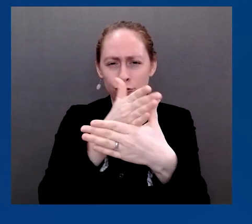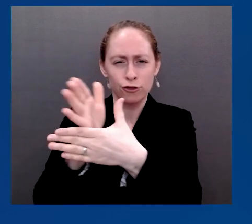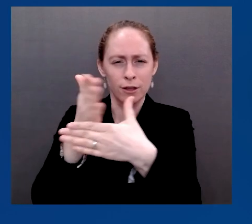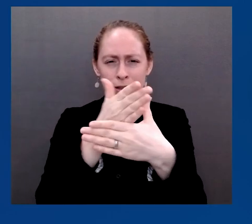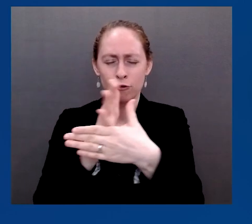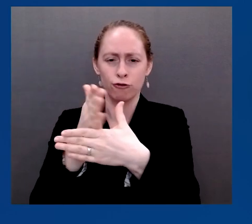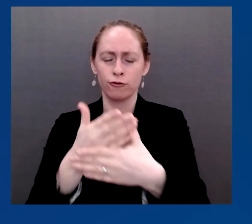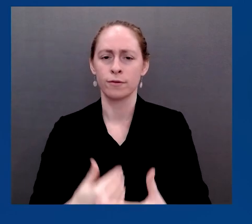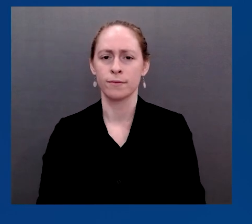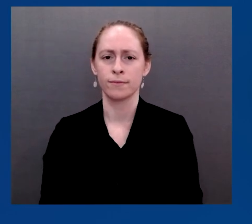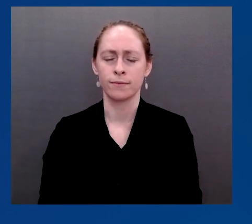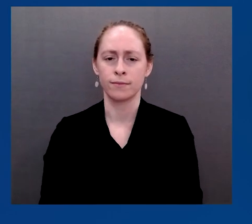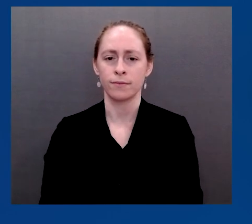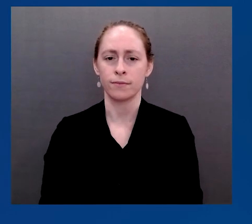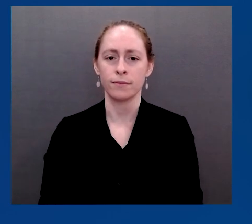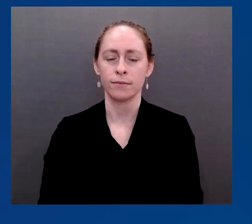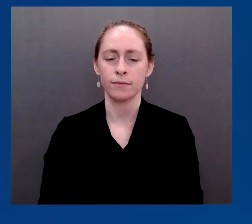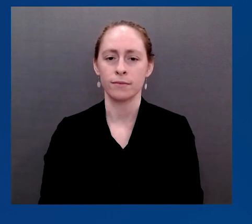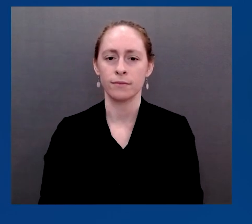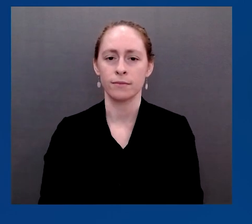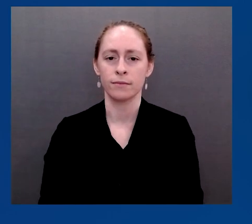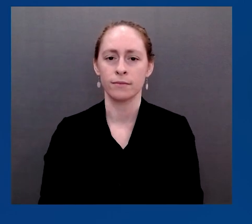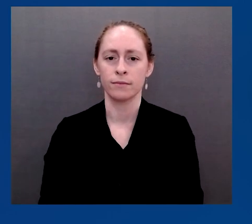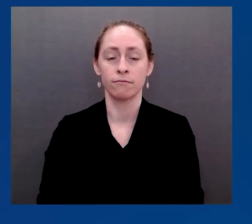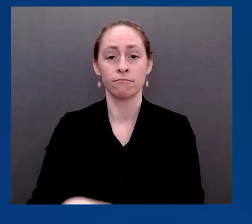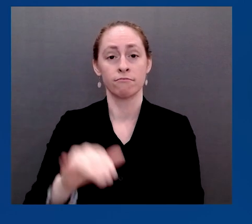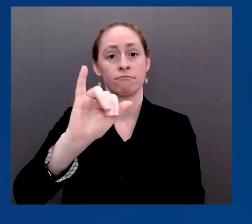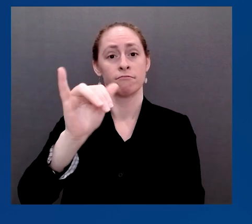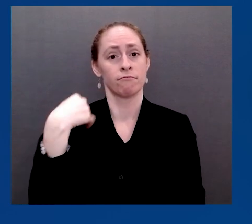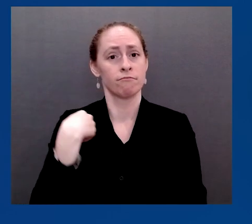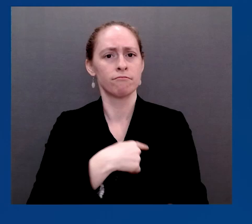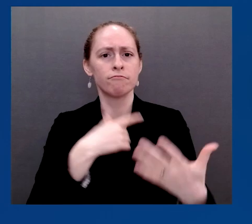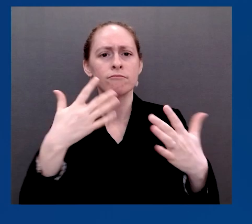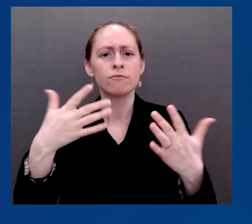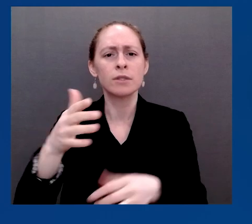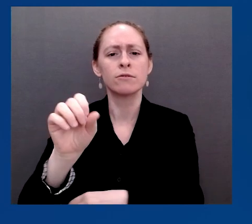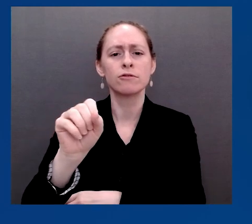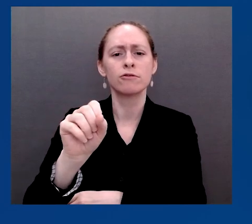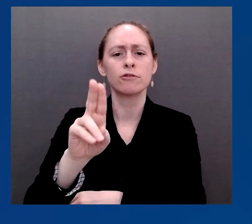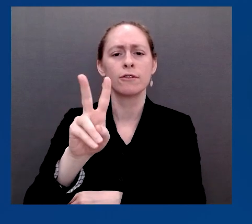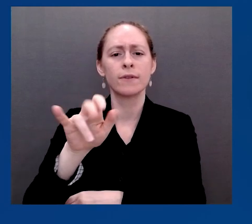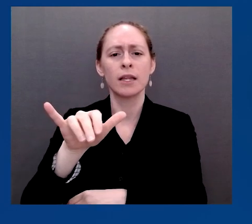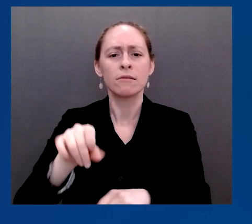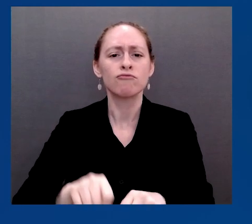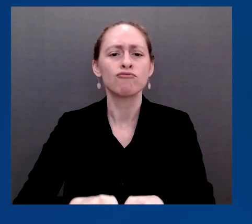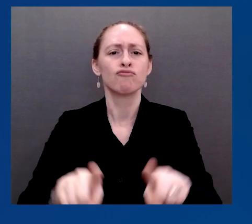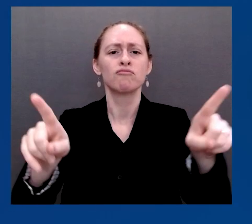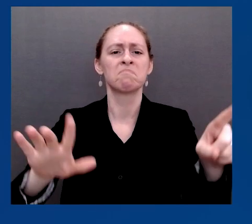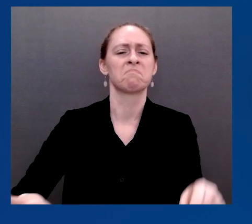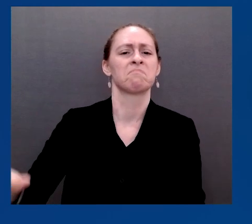Looking at the CDC survey results, you get a more up-to-date picture of the progress we are making on boosters.